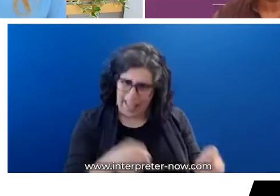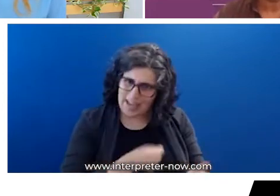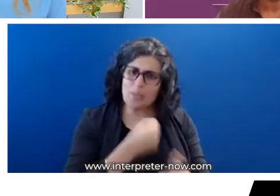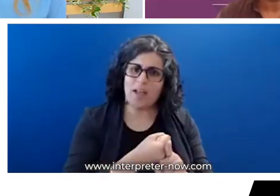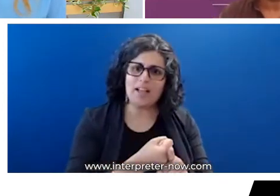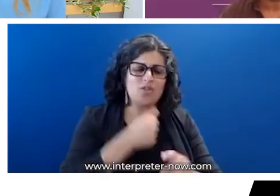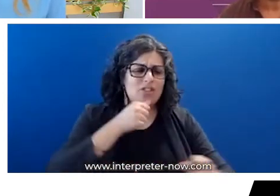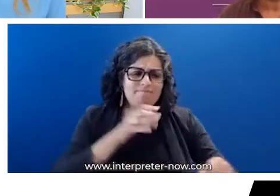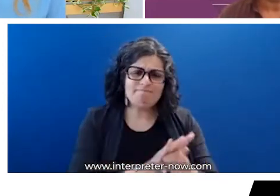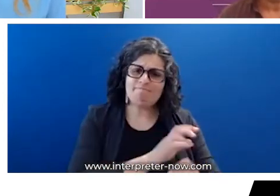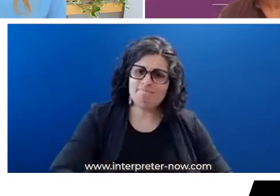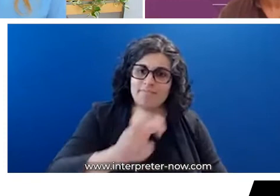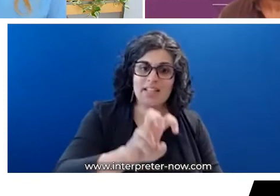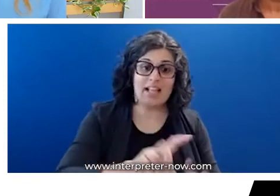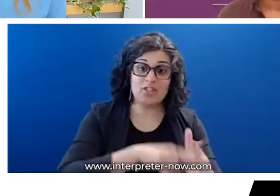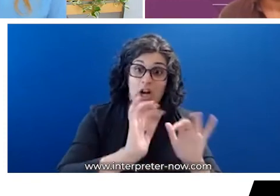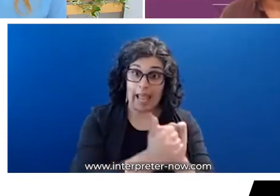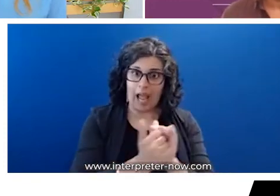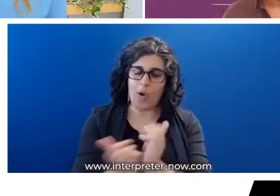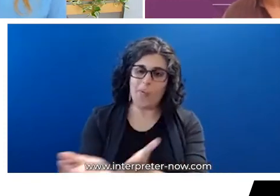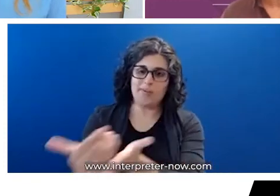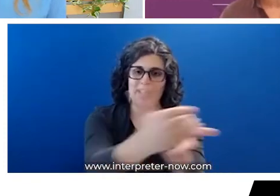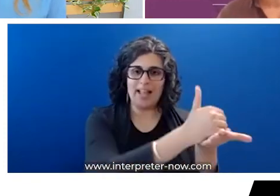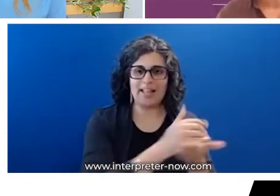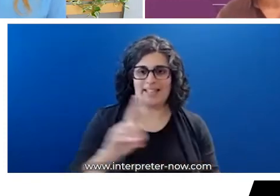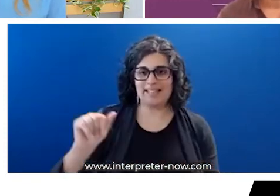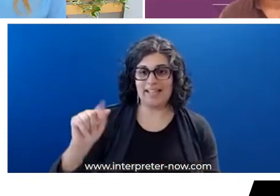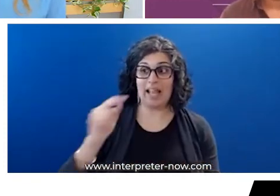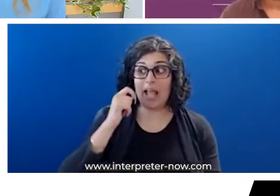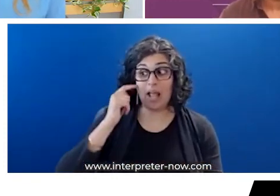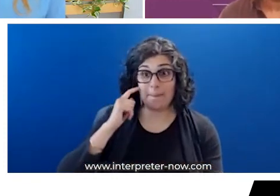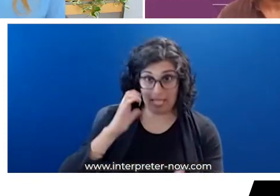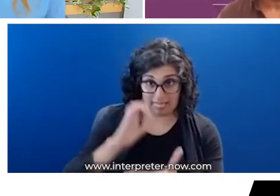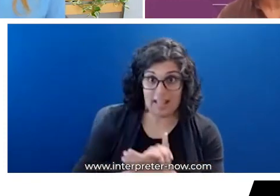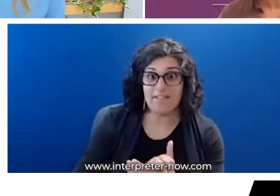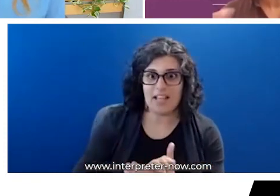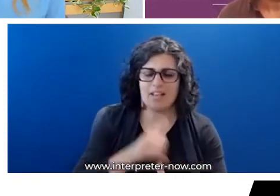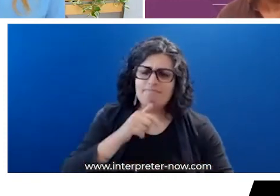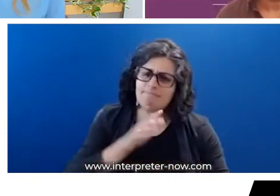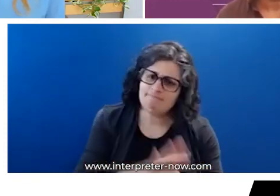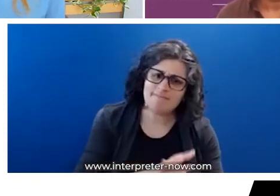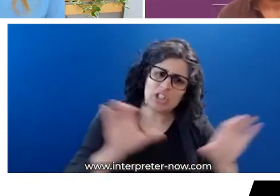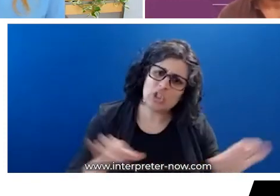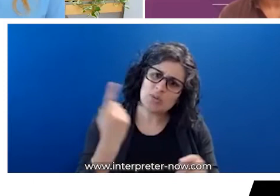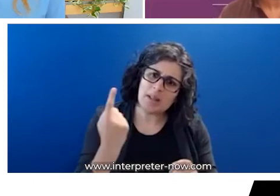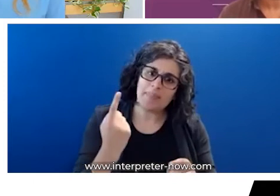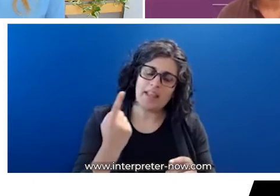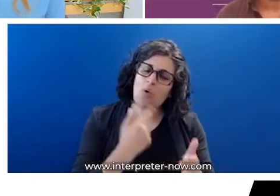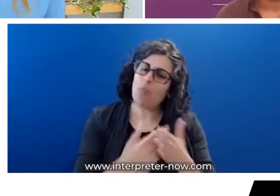It starts with getting the data and believing the data. And being committed to doing something about it in whatever timeframe that is feasible